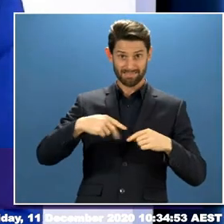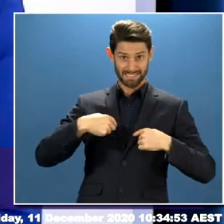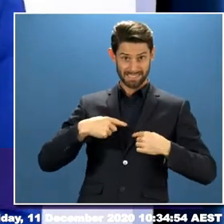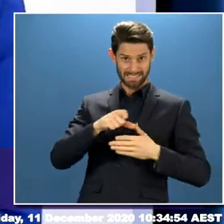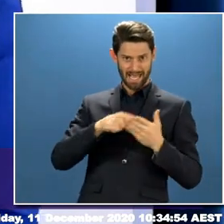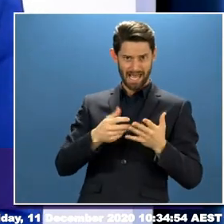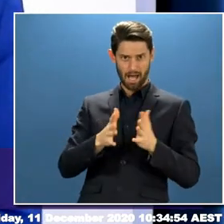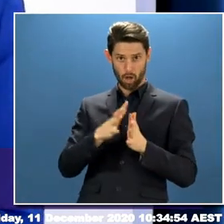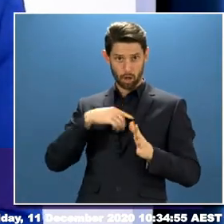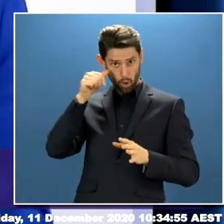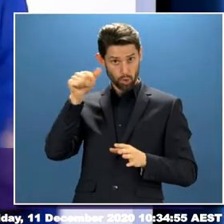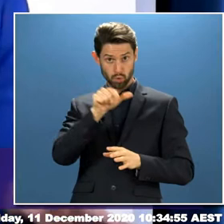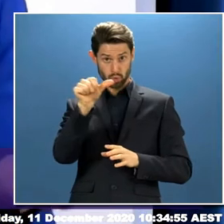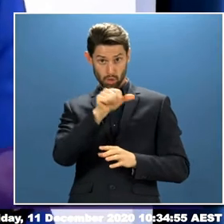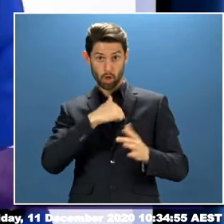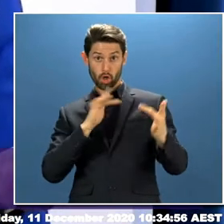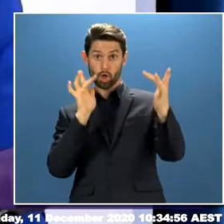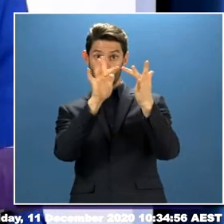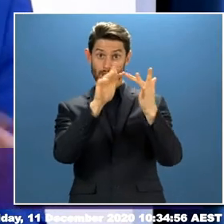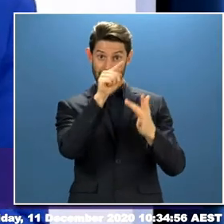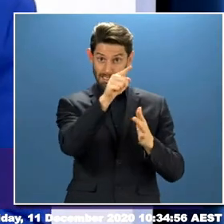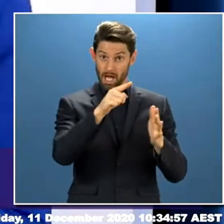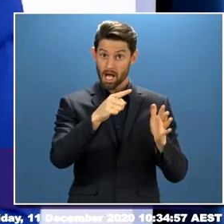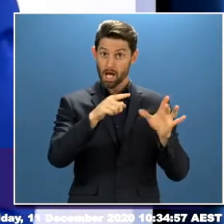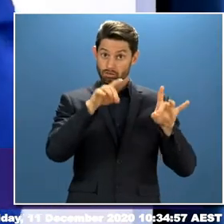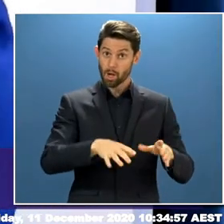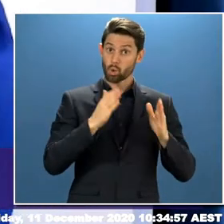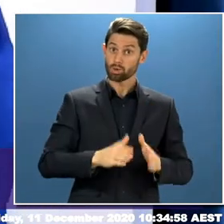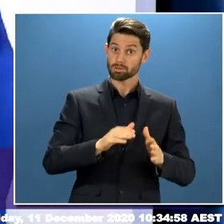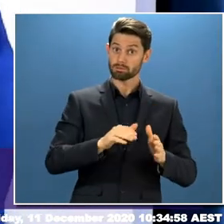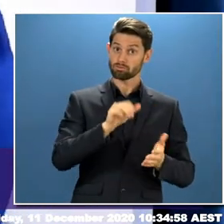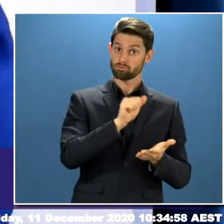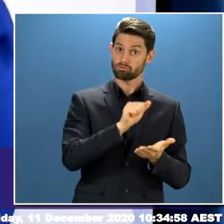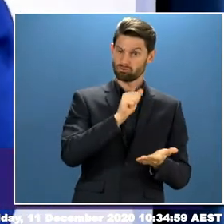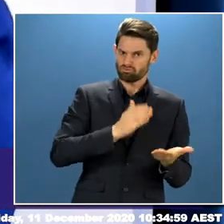to your Commission or whether I go out to Parramatta here in Sydney to